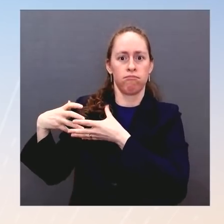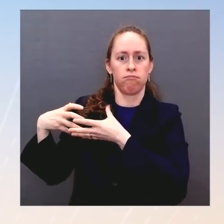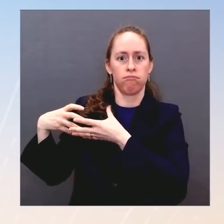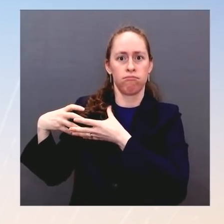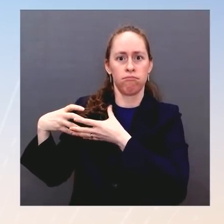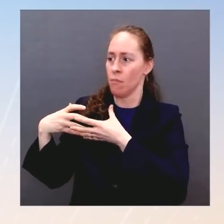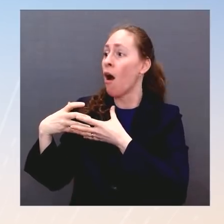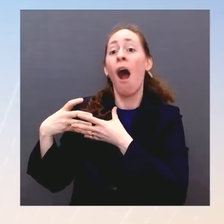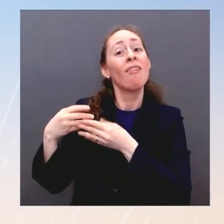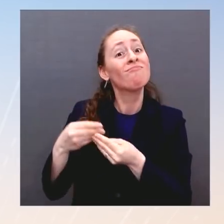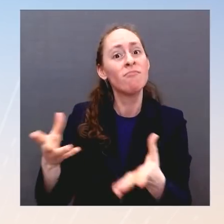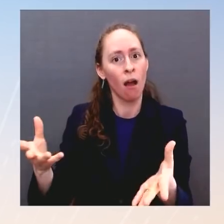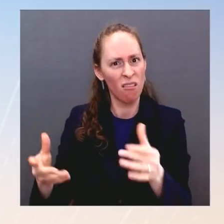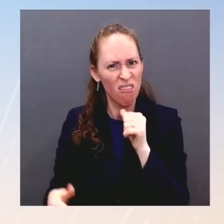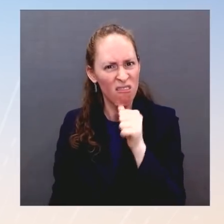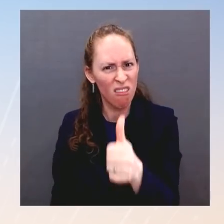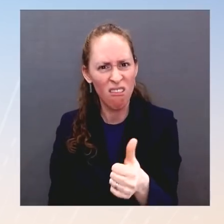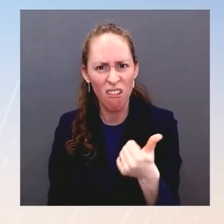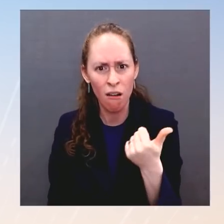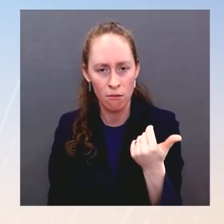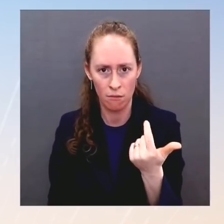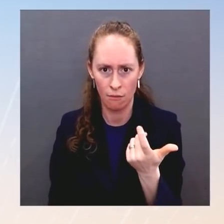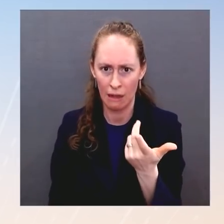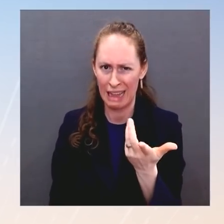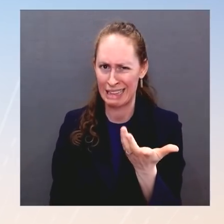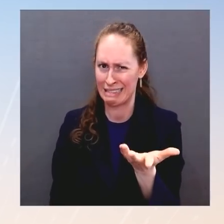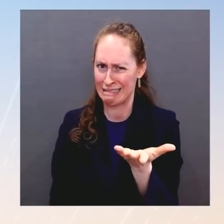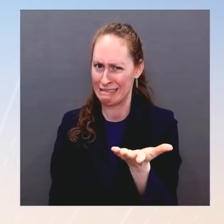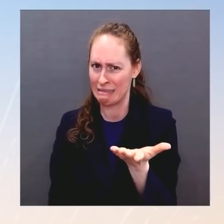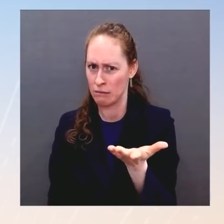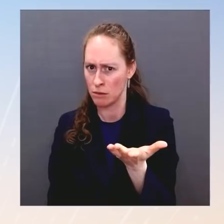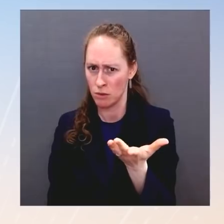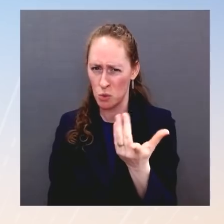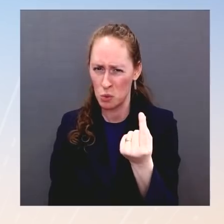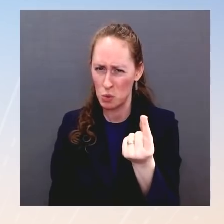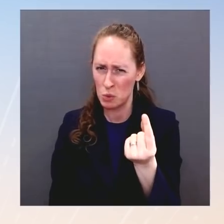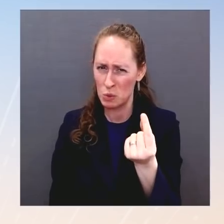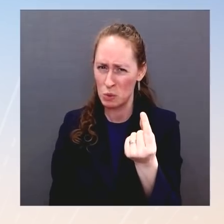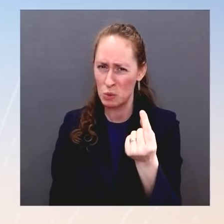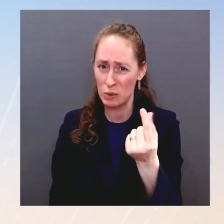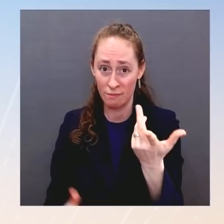Does President Biden intend to talk to President Xi? Or can you say a word about what --